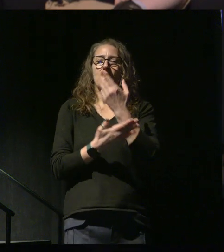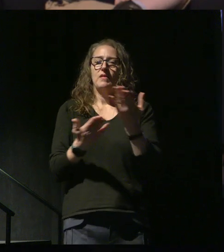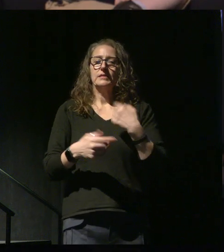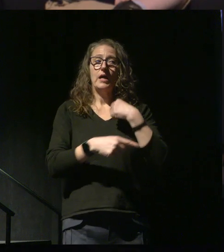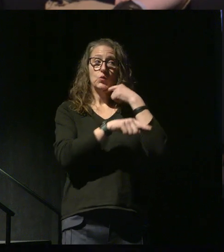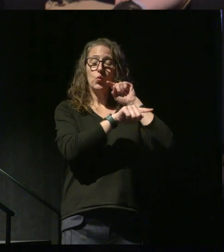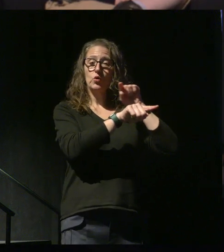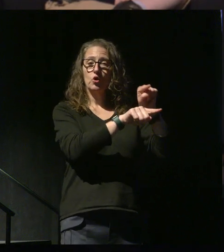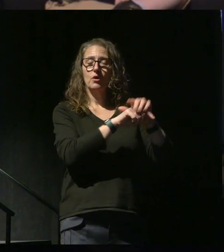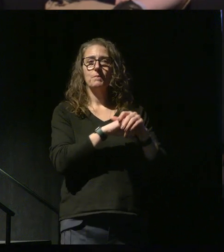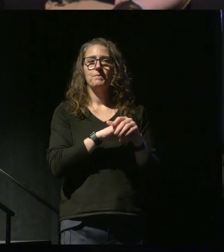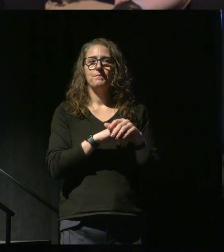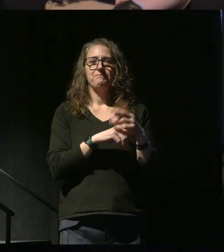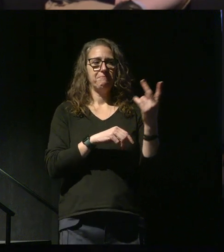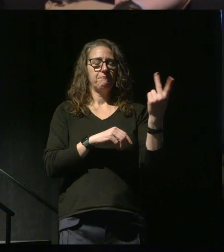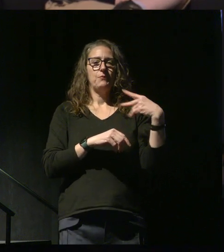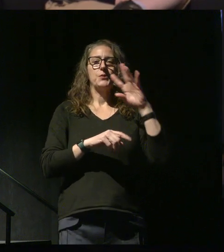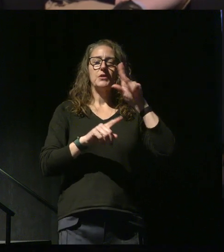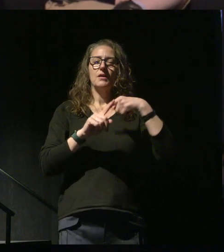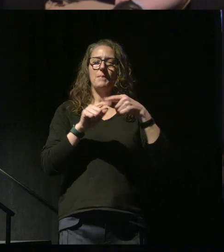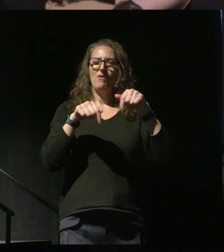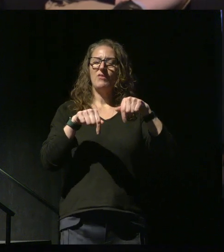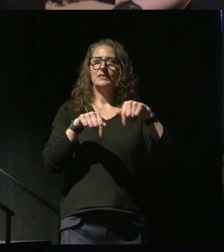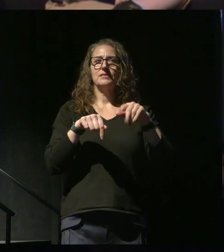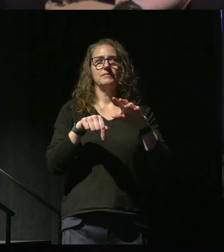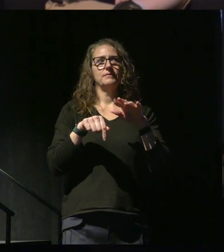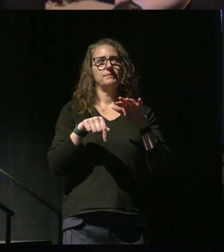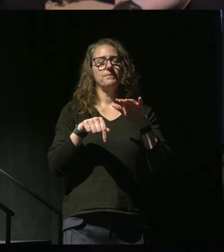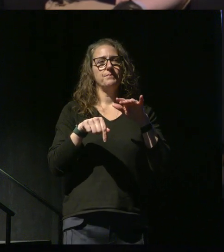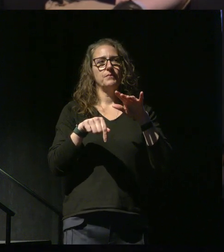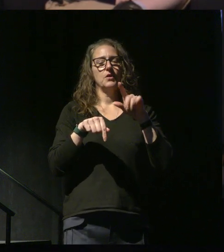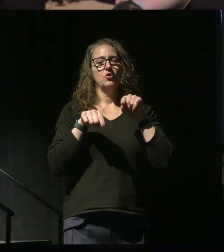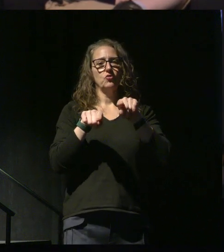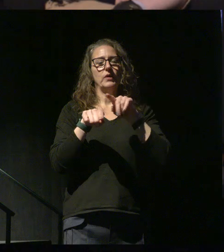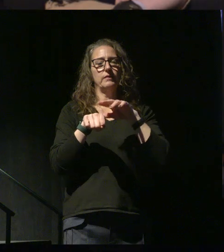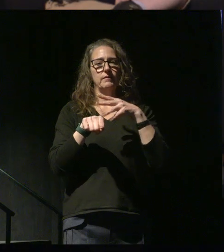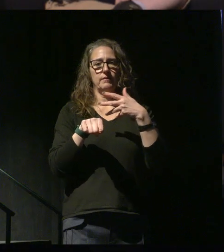that we were talking about this in the, about a few people.